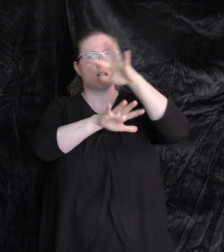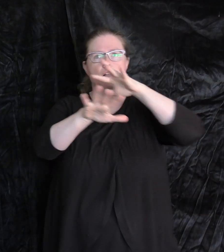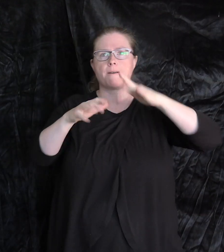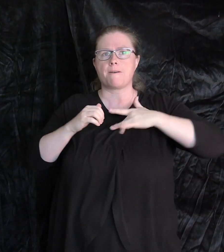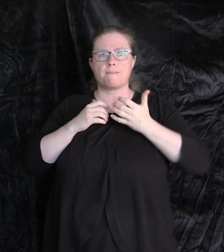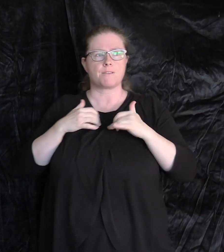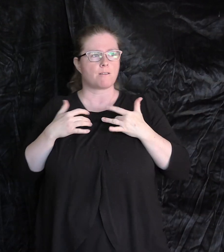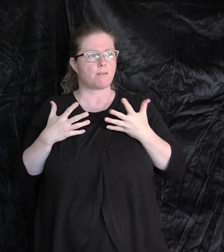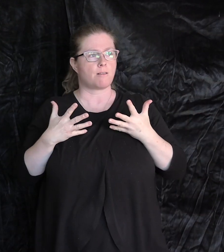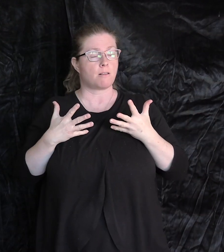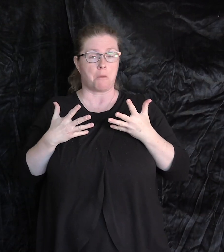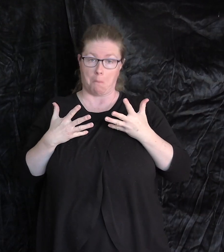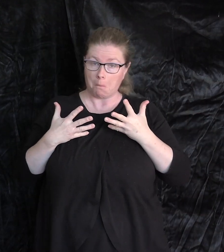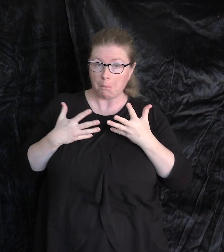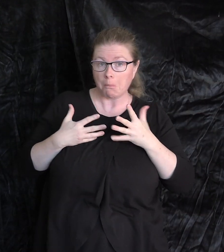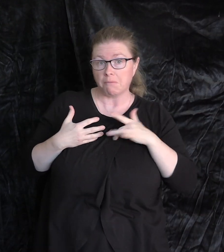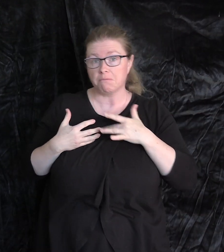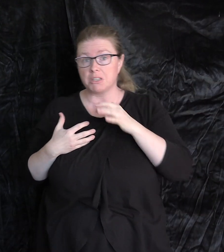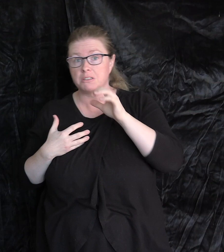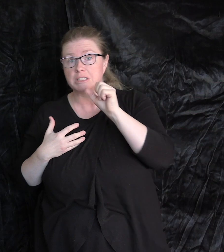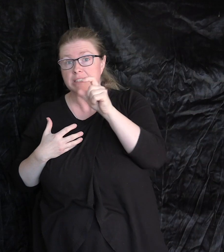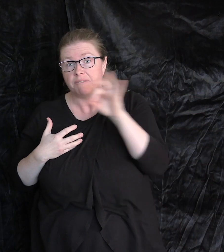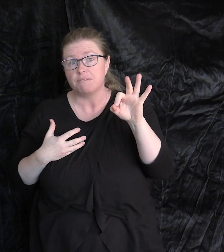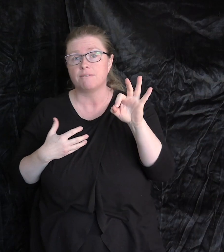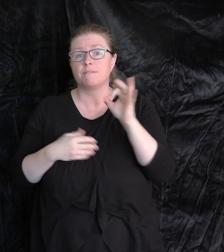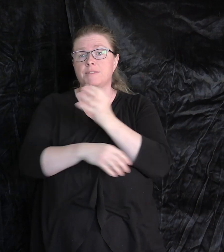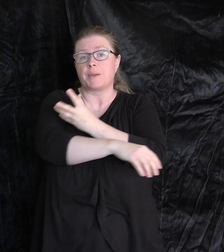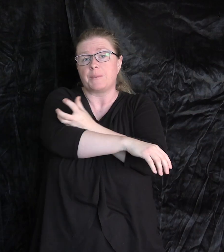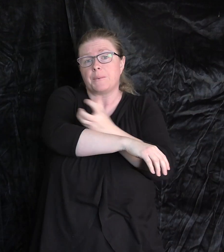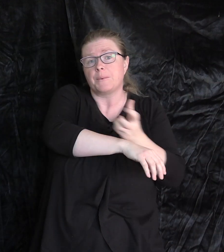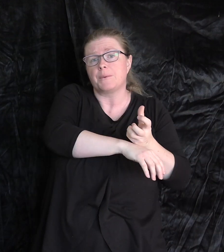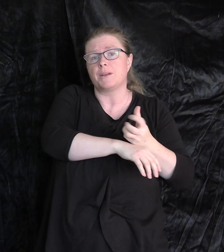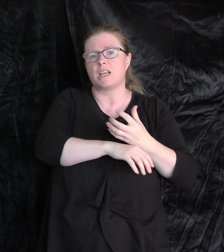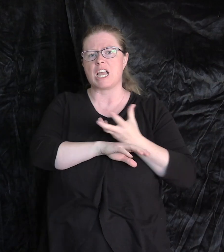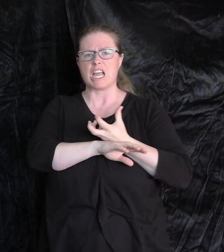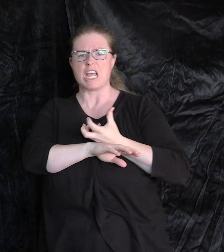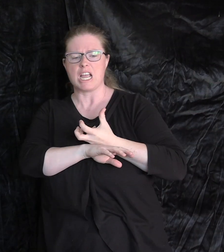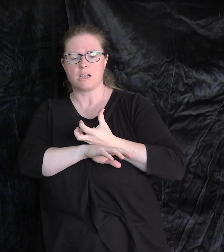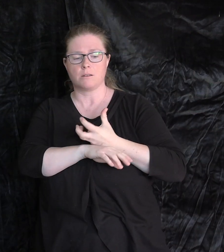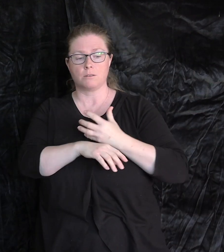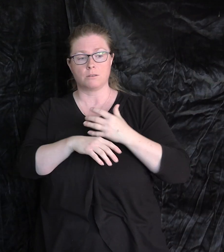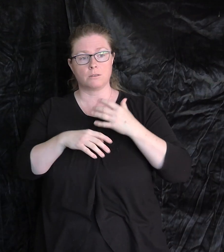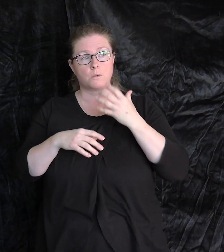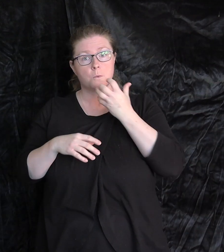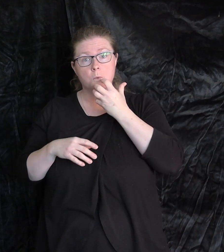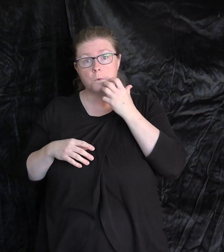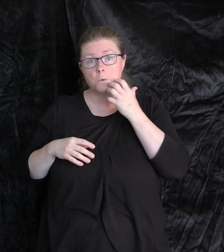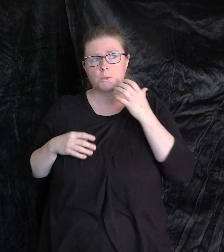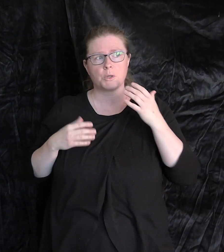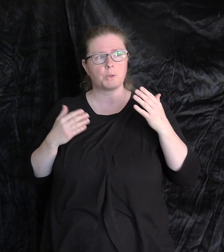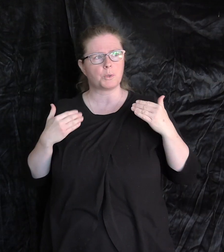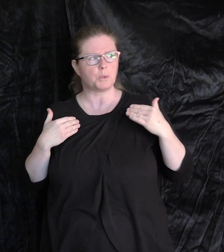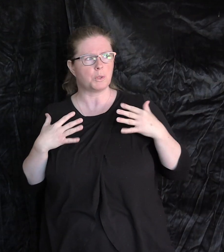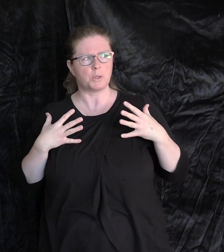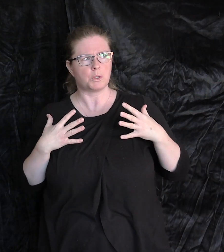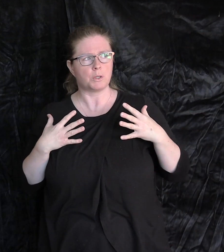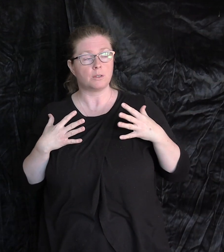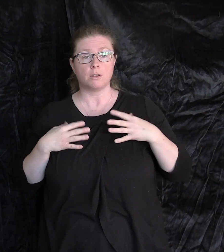Note stiffness tingles and aches which parts are warmer or cooler. How does your clothing move